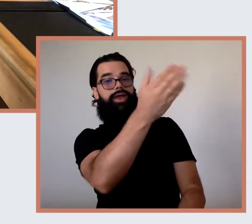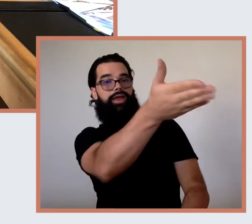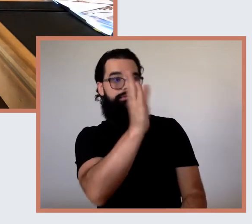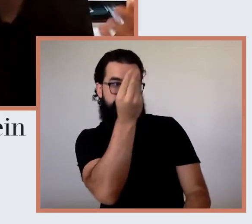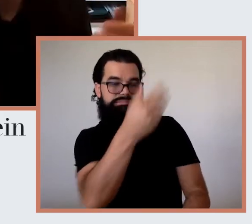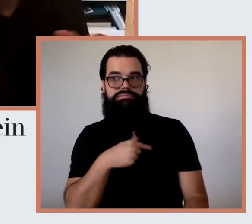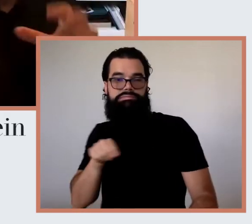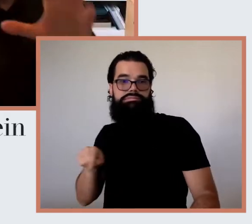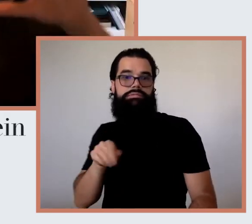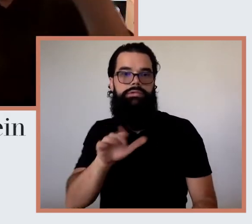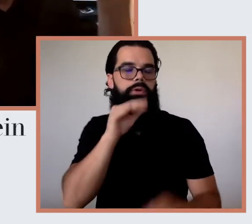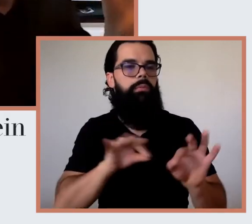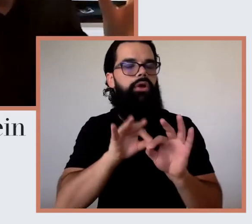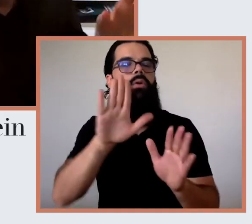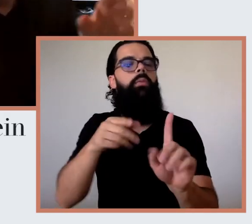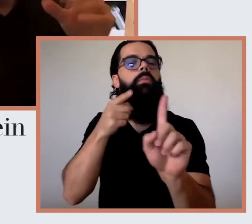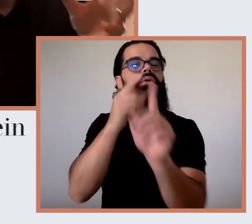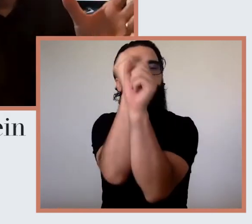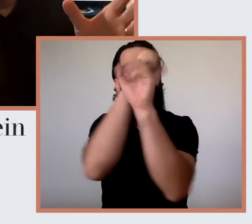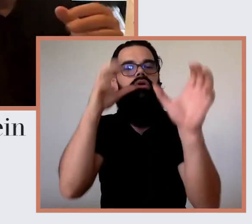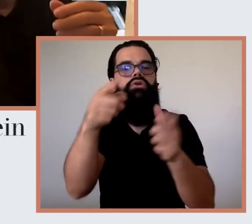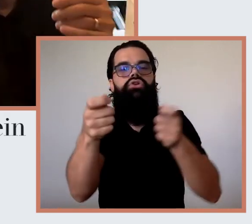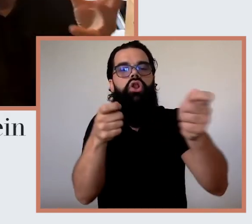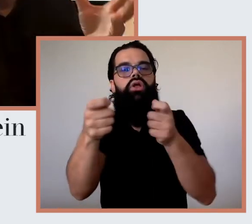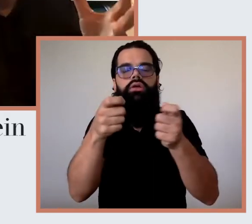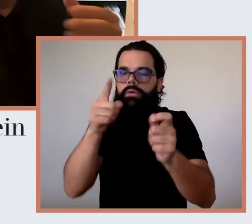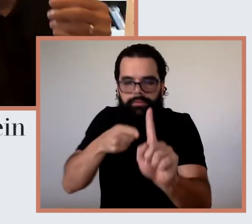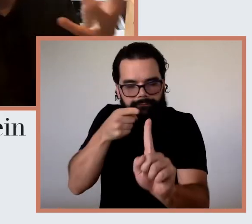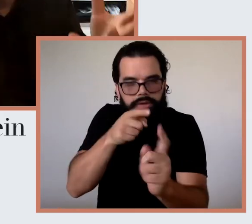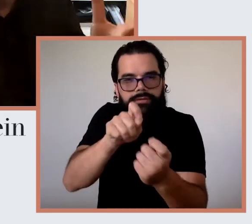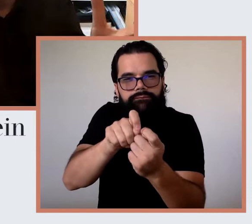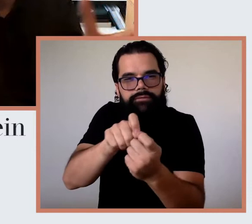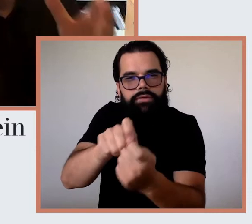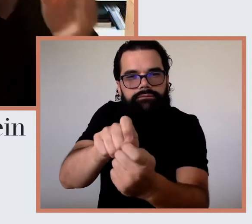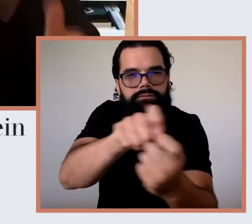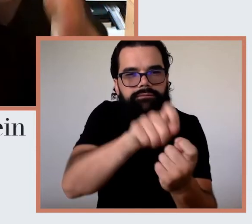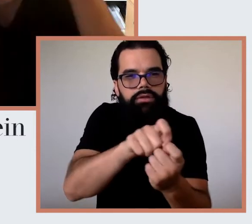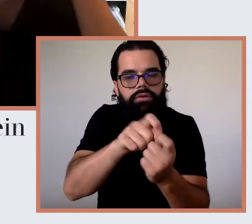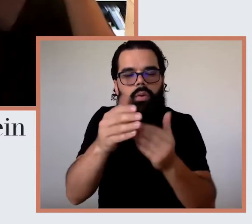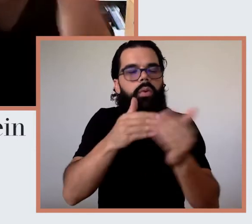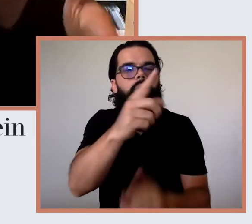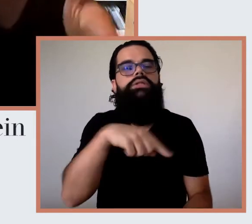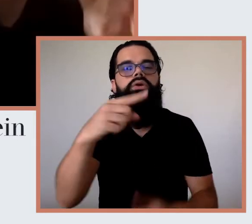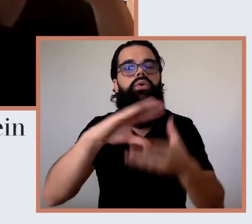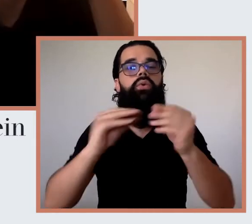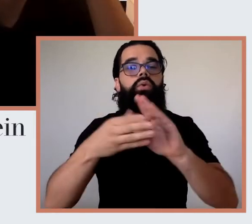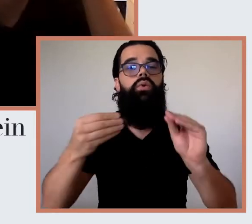it's Carly," because everything else isn't important. You'll come up with it, your director will work it unless it's specific